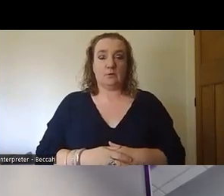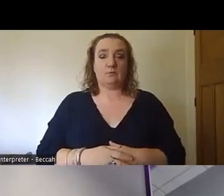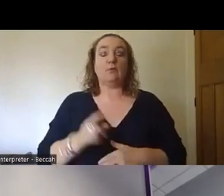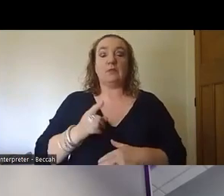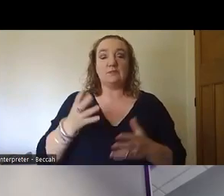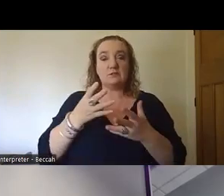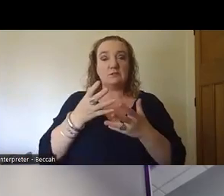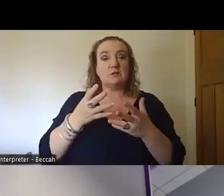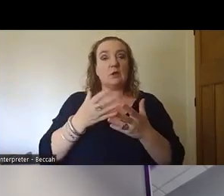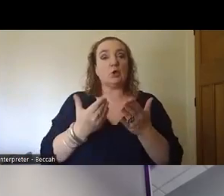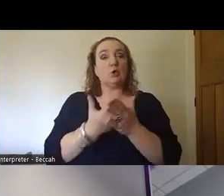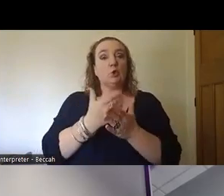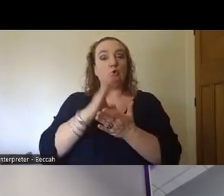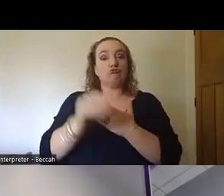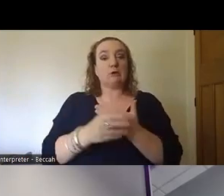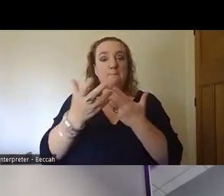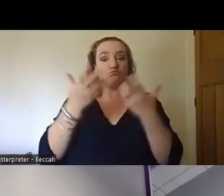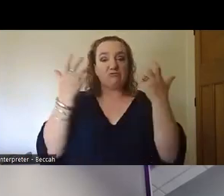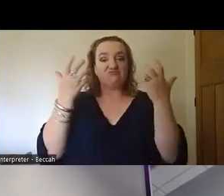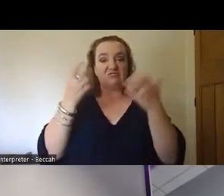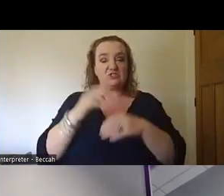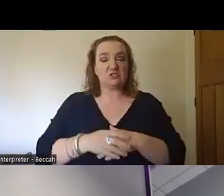for Te Mātaiaho. (speaking Maori)